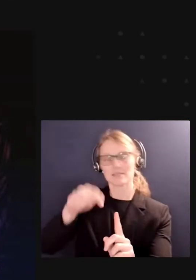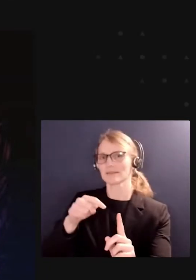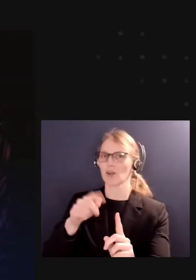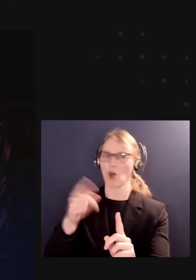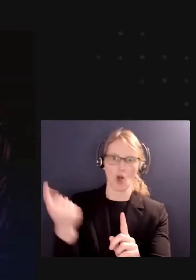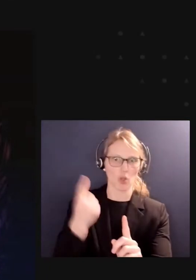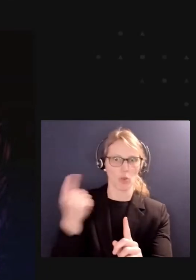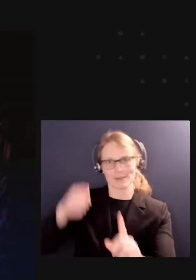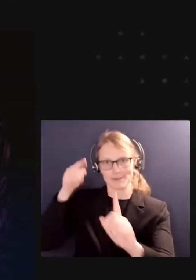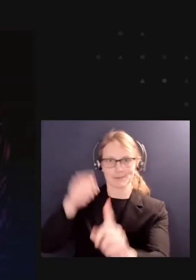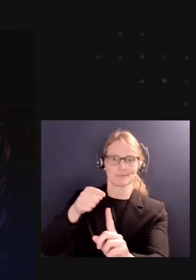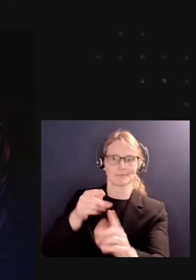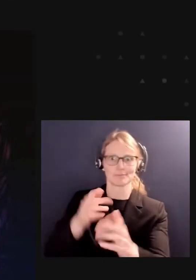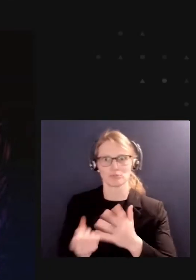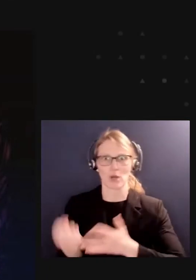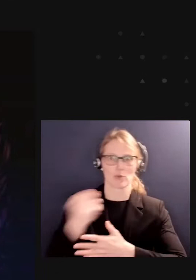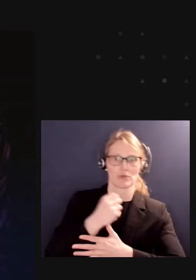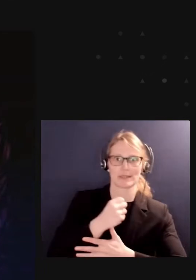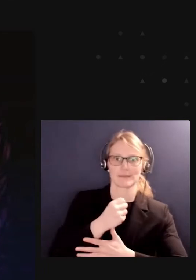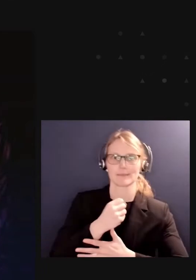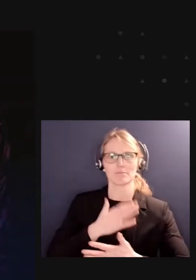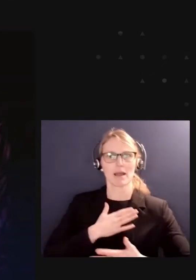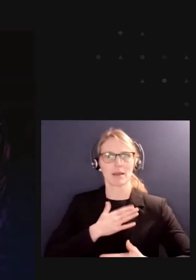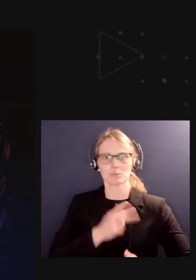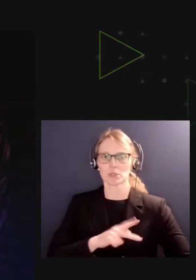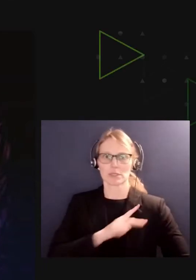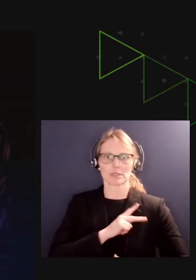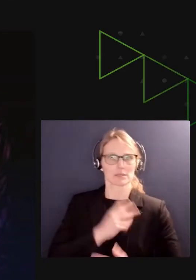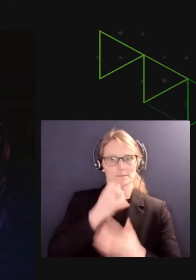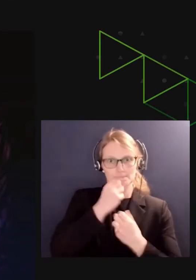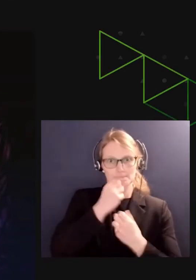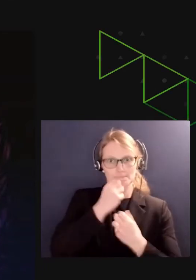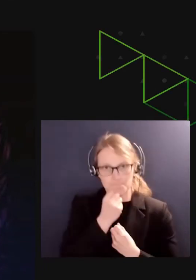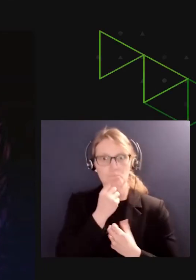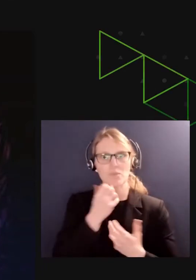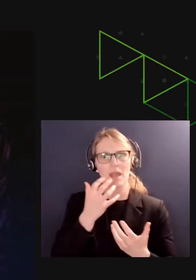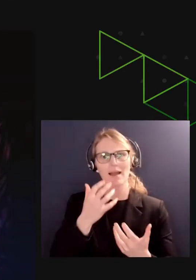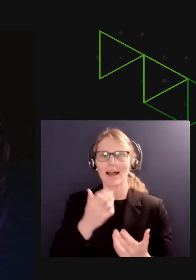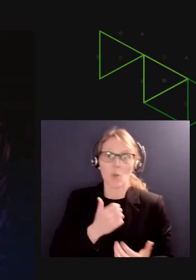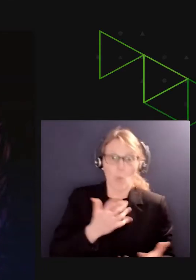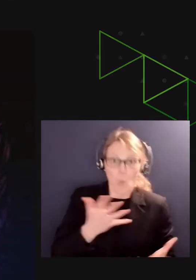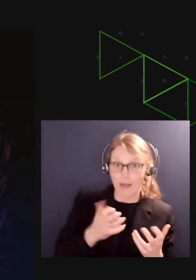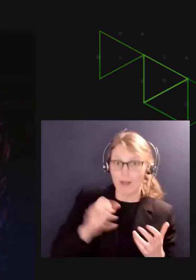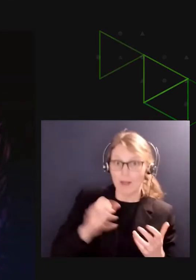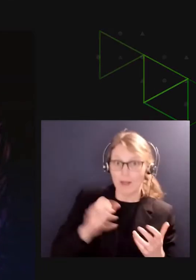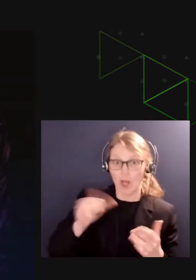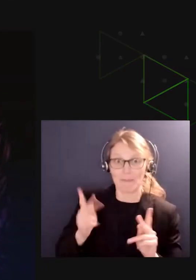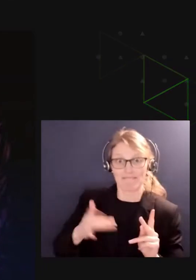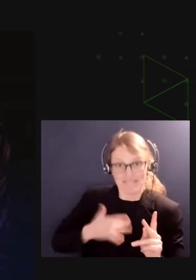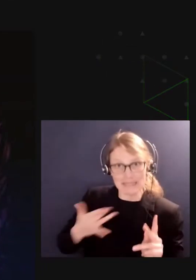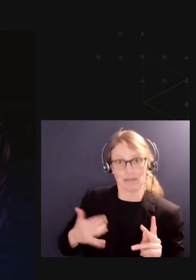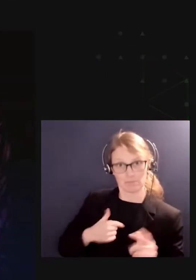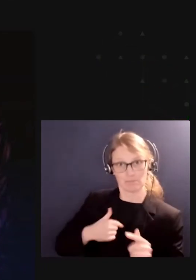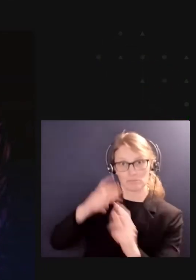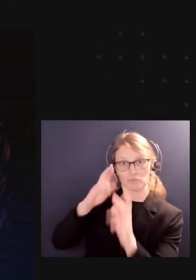I like people to feel respected by me, and I like in turn, I, you know, benefit greatly from feeling like I am respected.